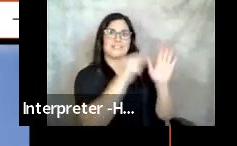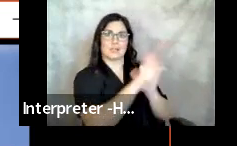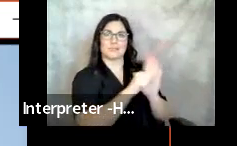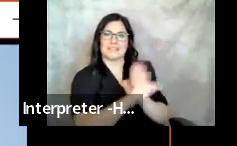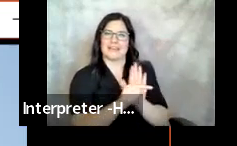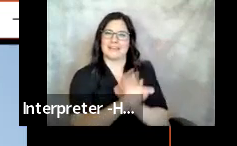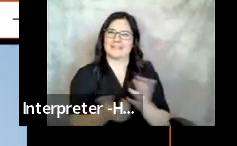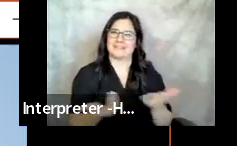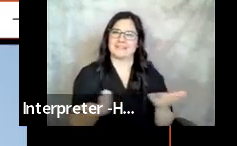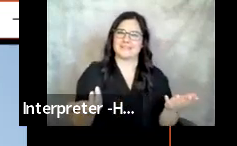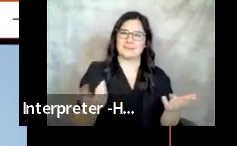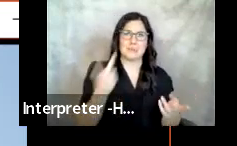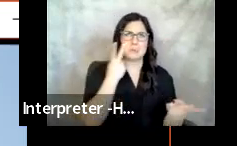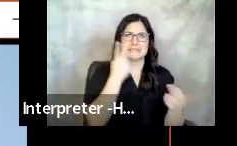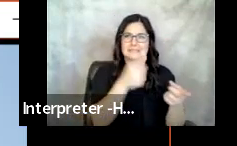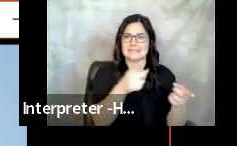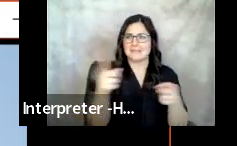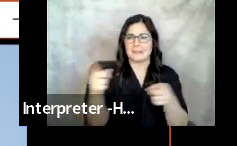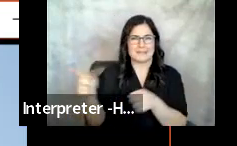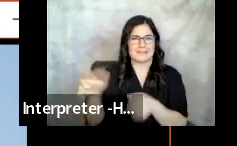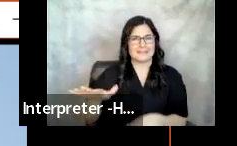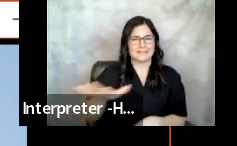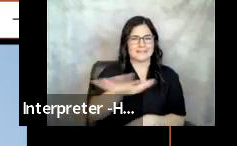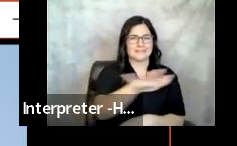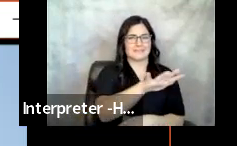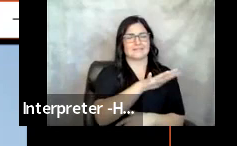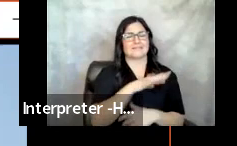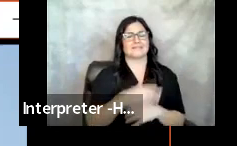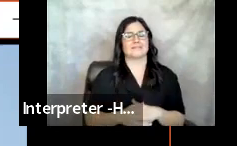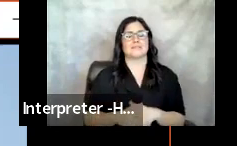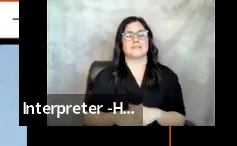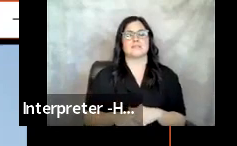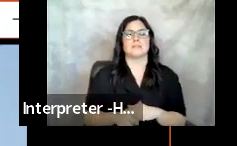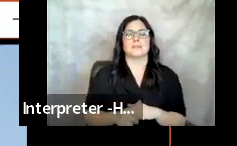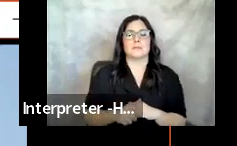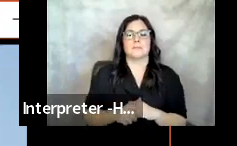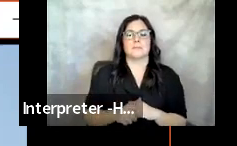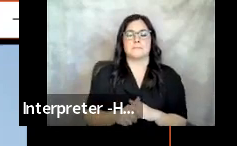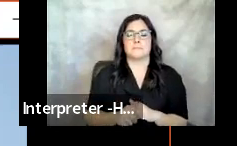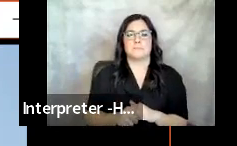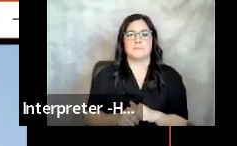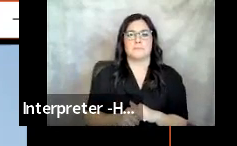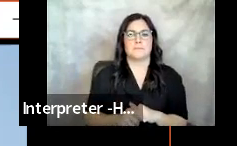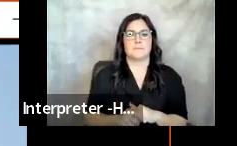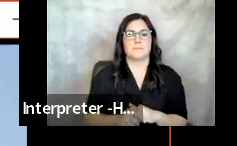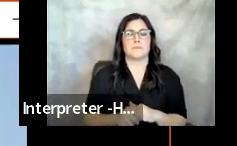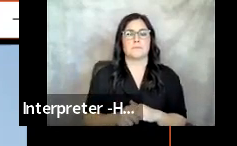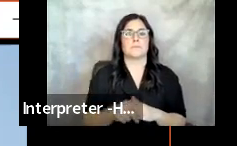We see it everywhere, though. I would I would. Spend some time talking about. The progress of.